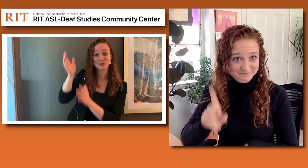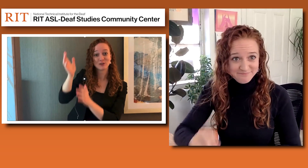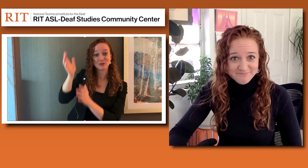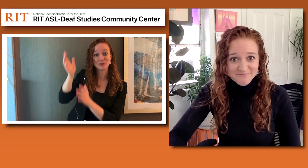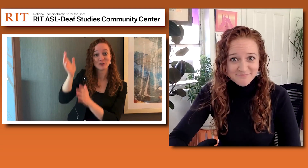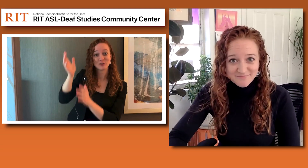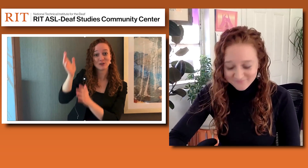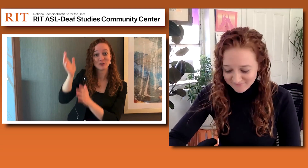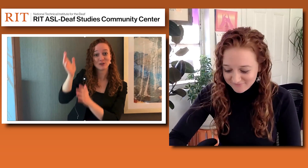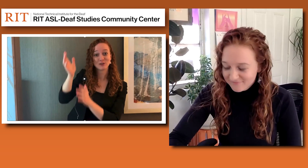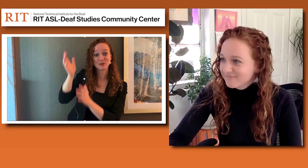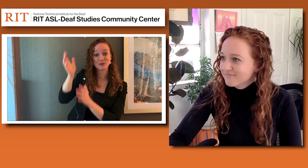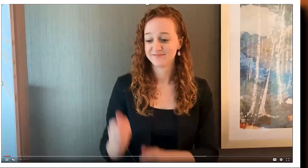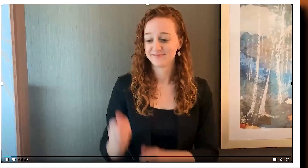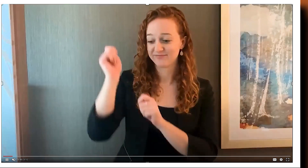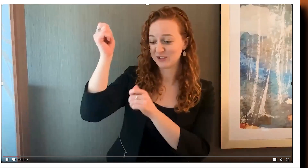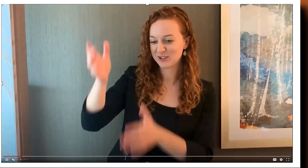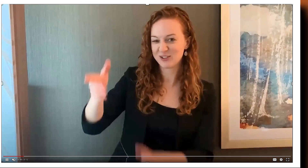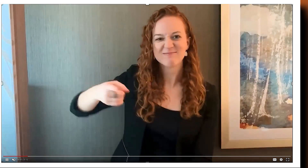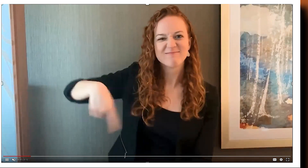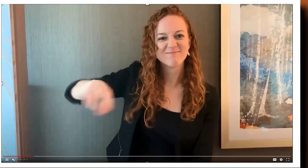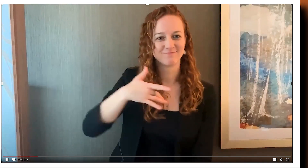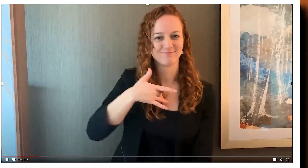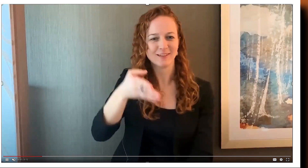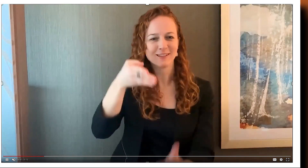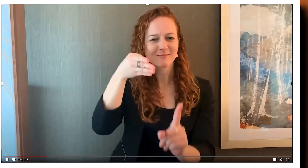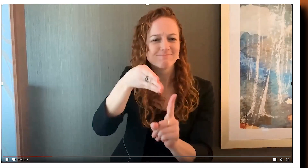Ok? Let's watch the video.